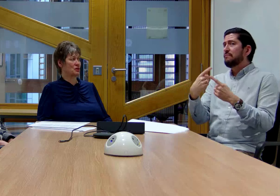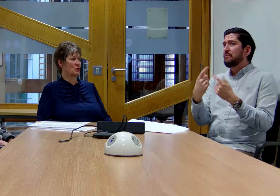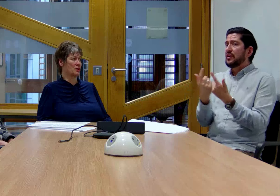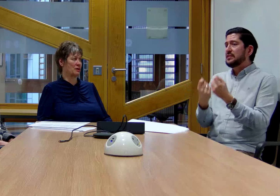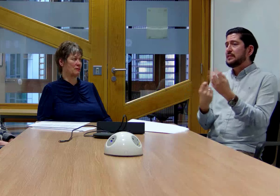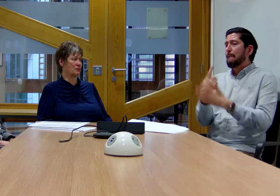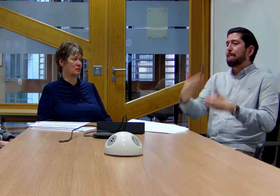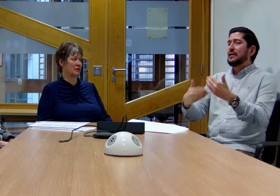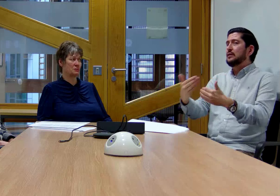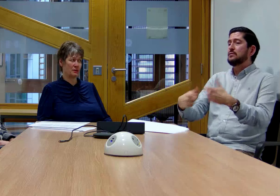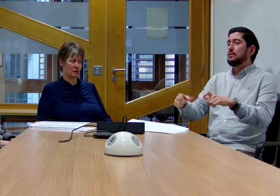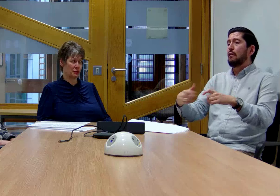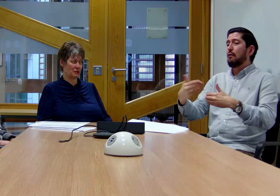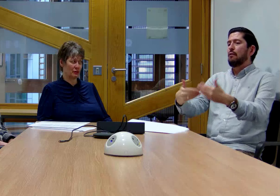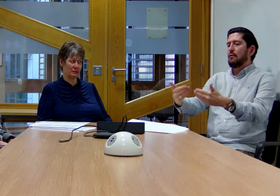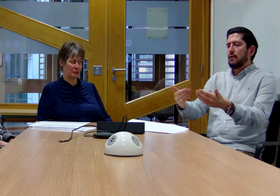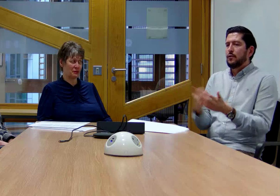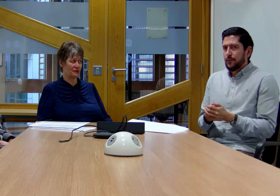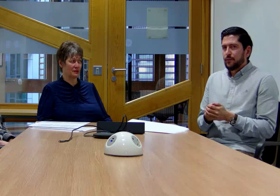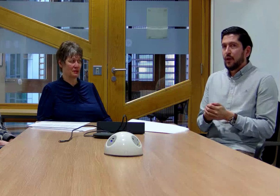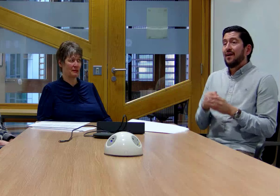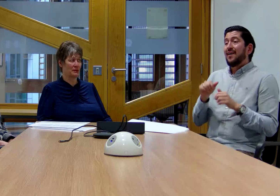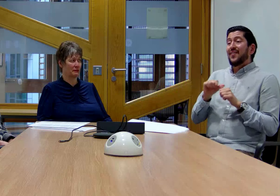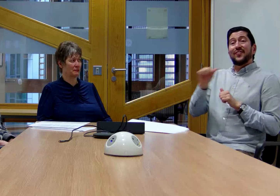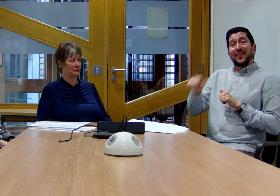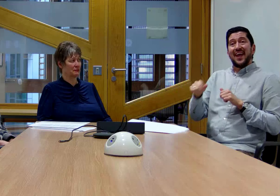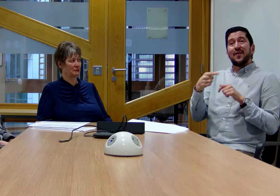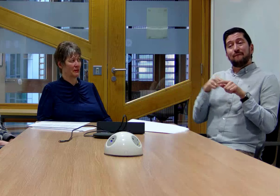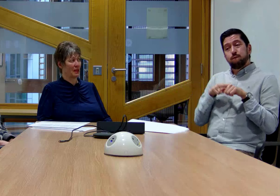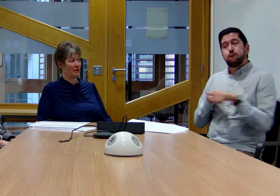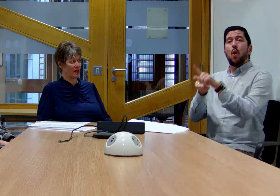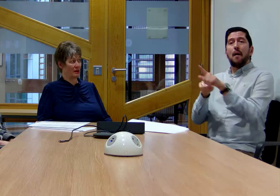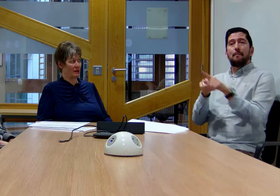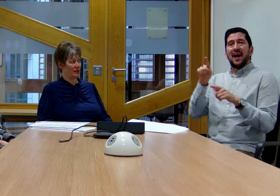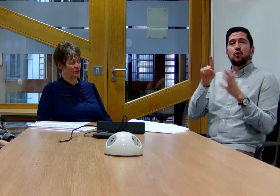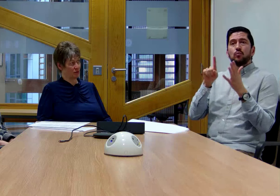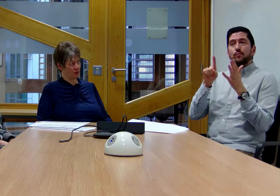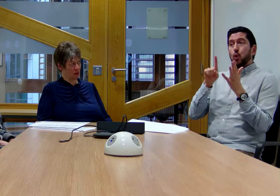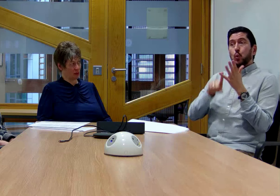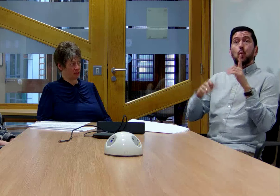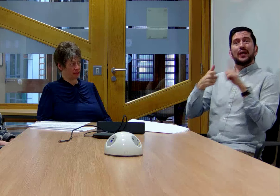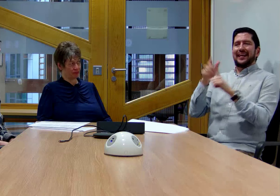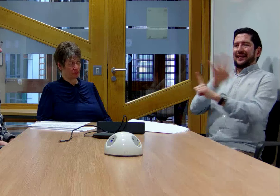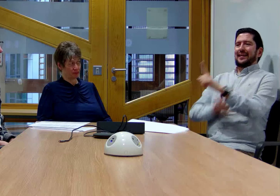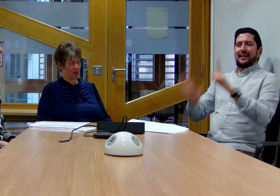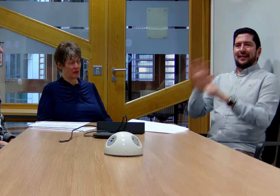I mean, don't get me wrong, it's still very much a work in progress, but there are some really positive things happening.